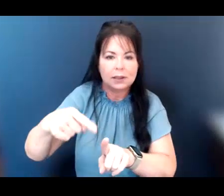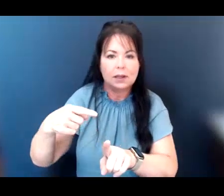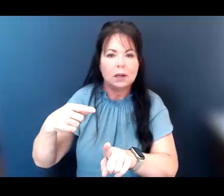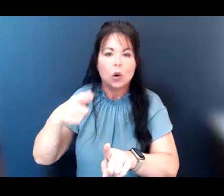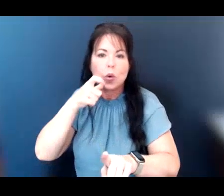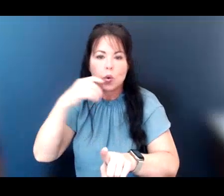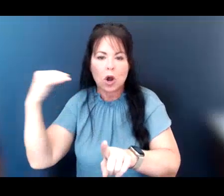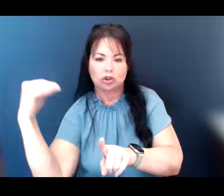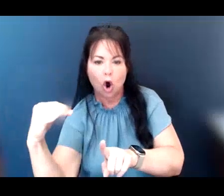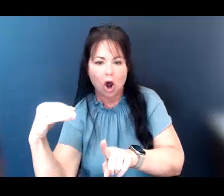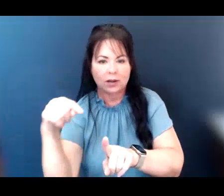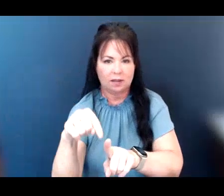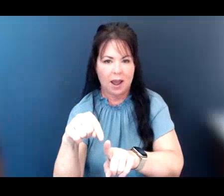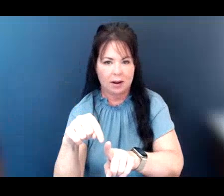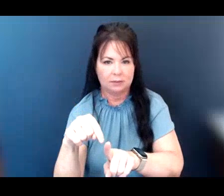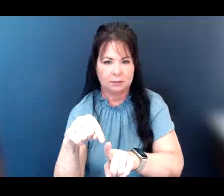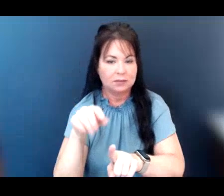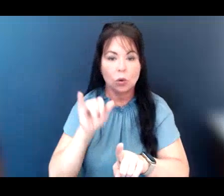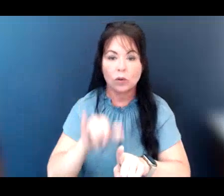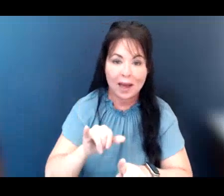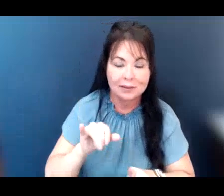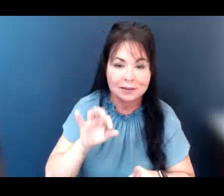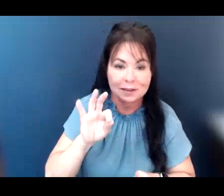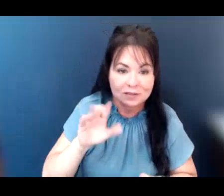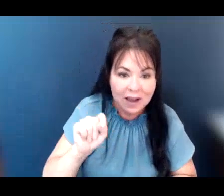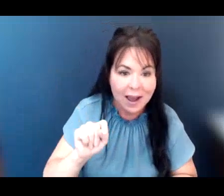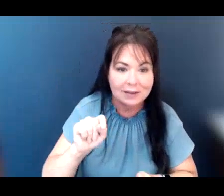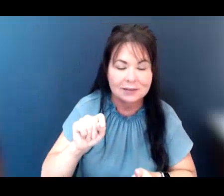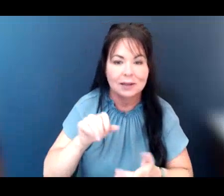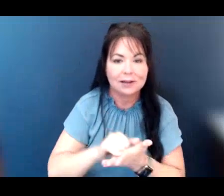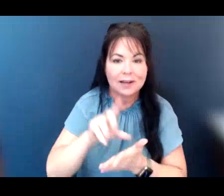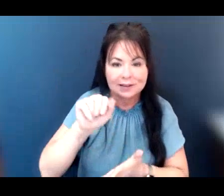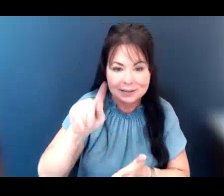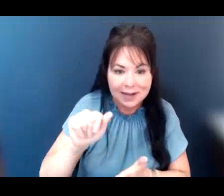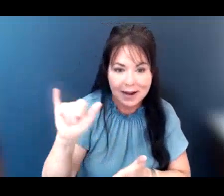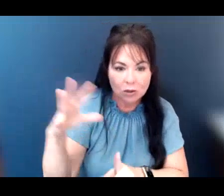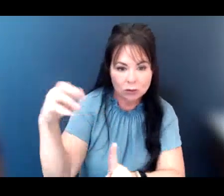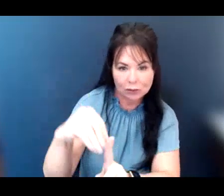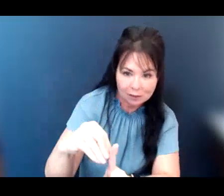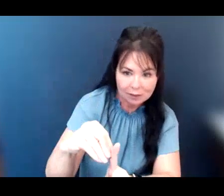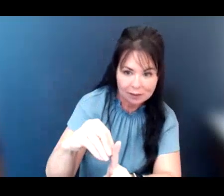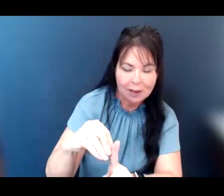or in non-factual data, putting data into a large-language model. It was, for example, a godsend this month